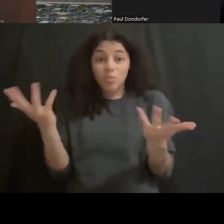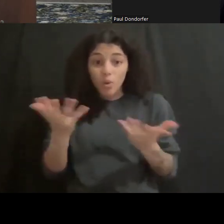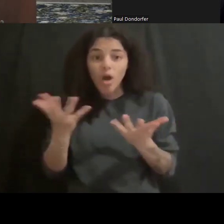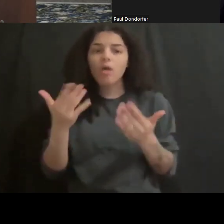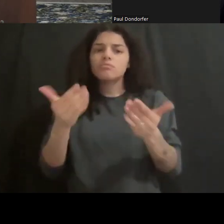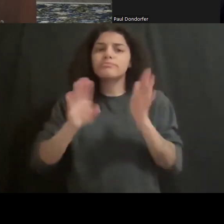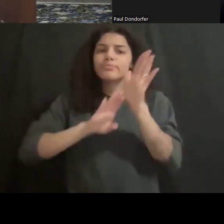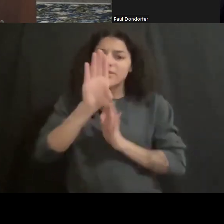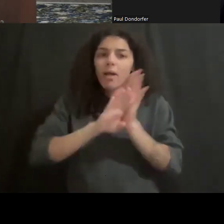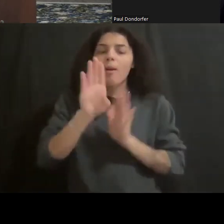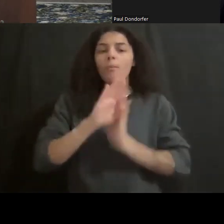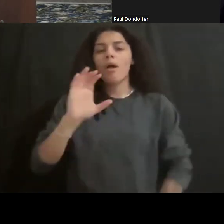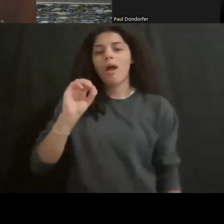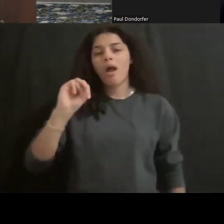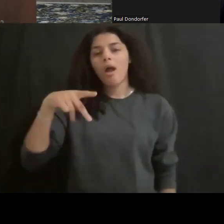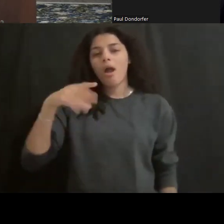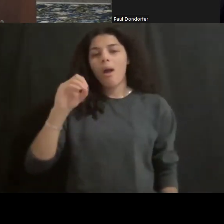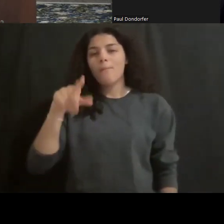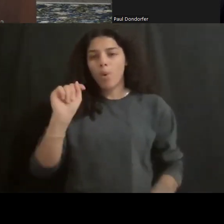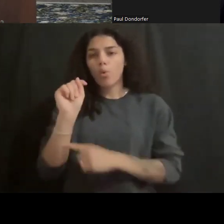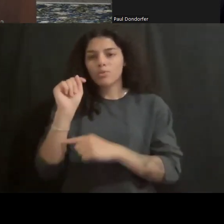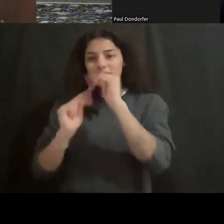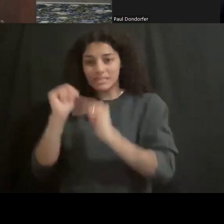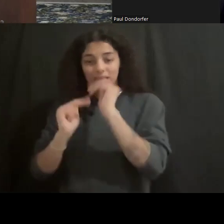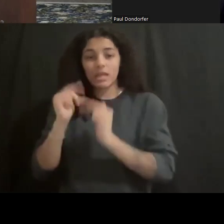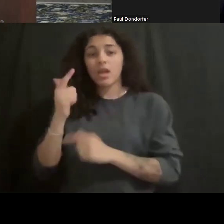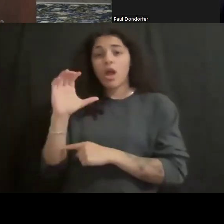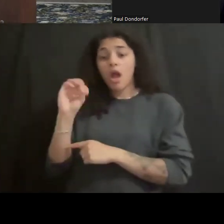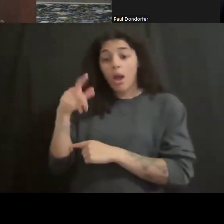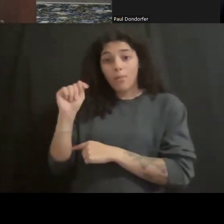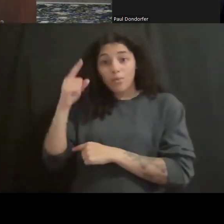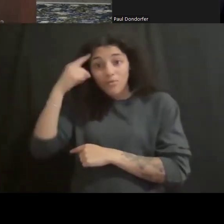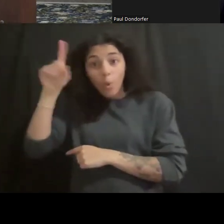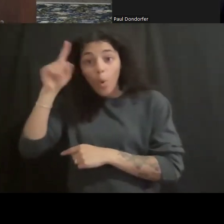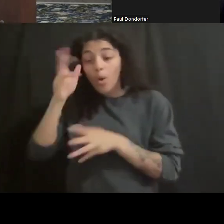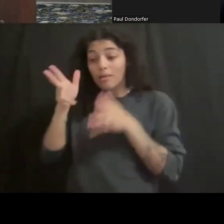waste from landfills Composting breaks down food in the presence of oxygen to produce